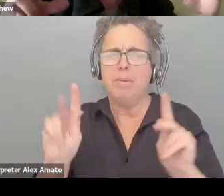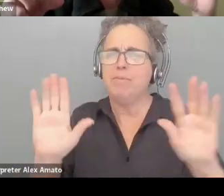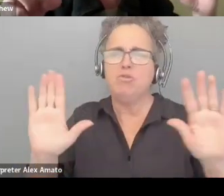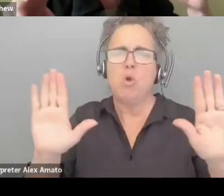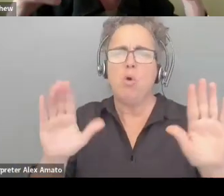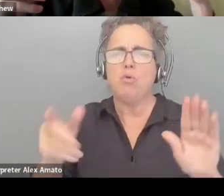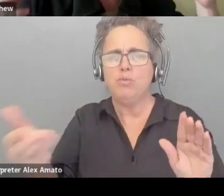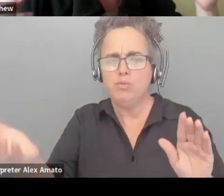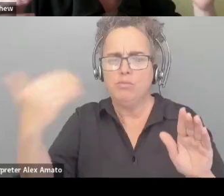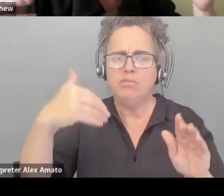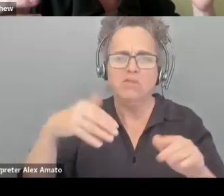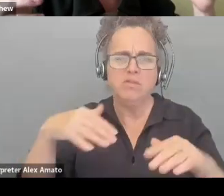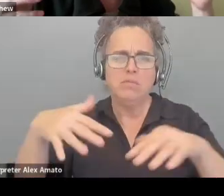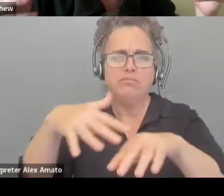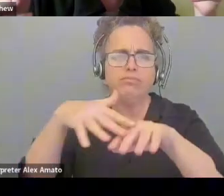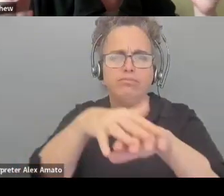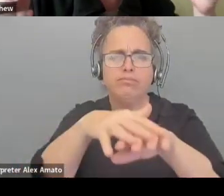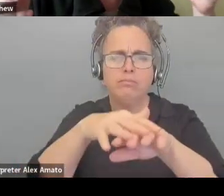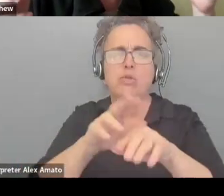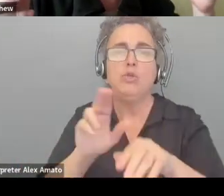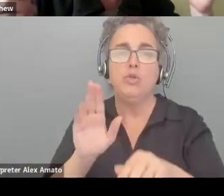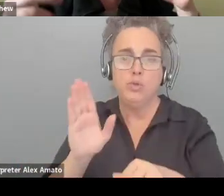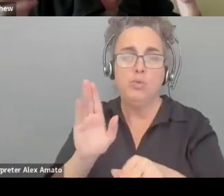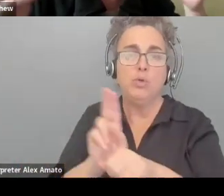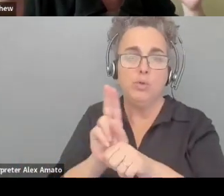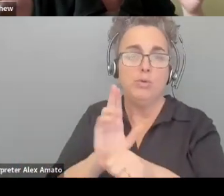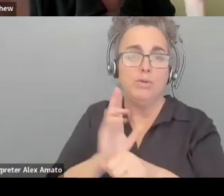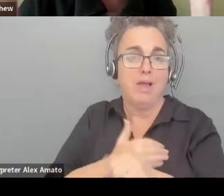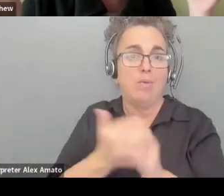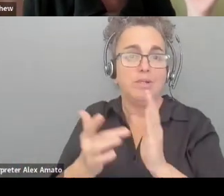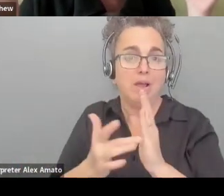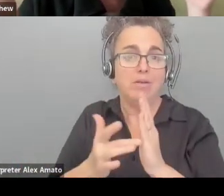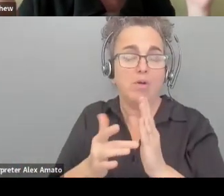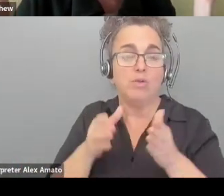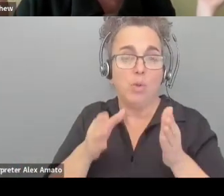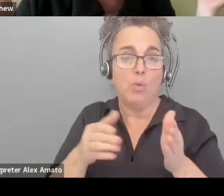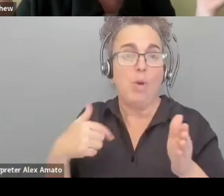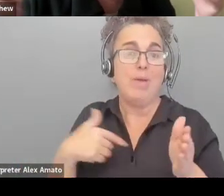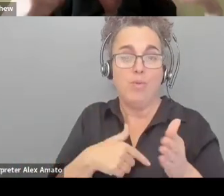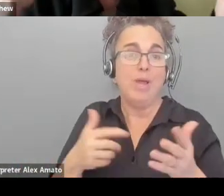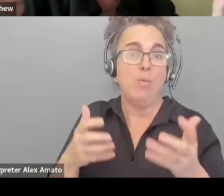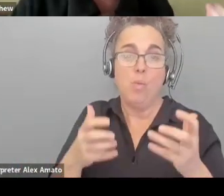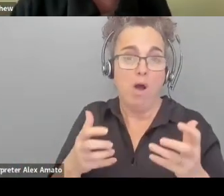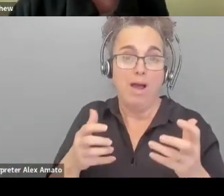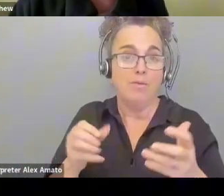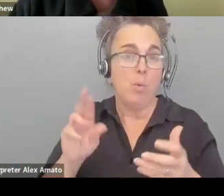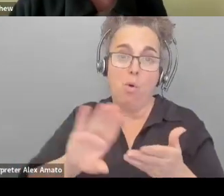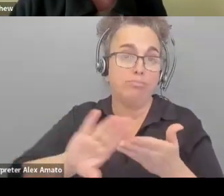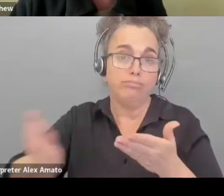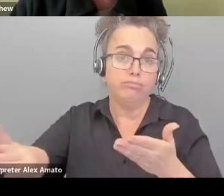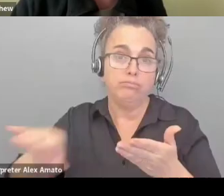you're going to use it in the way that we want or you're not part of our user base.